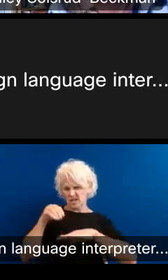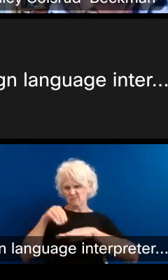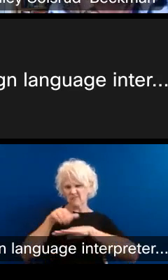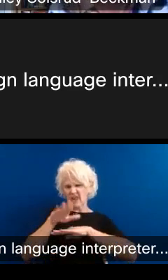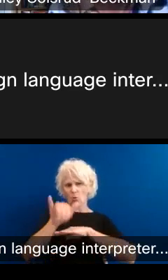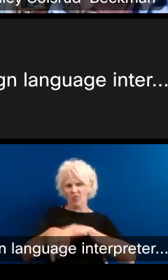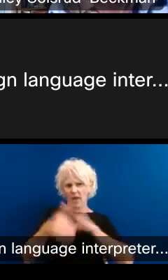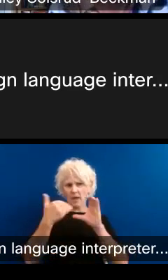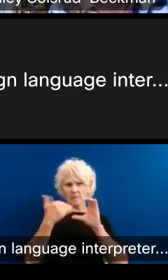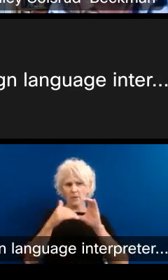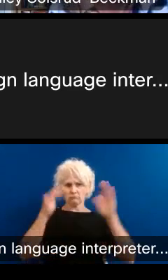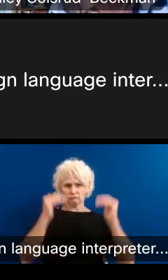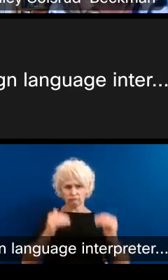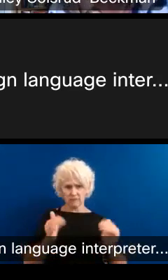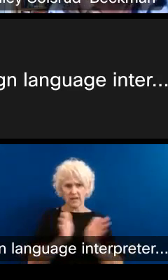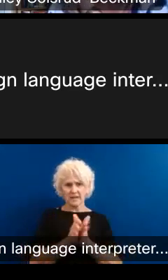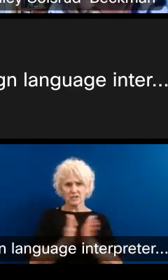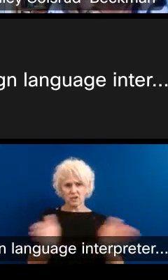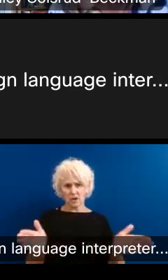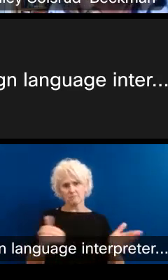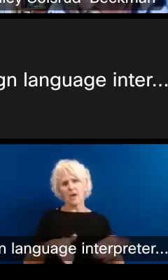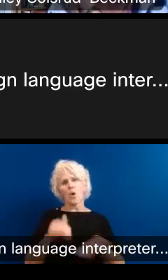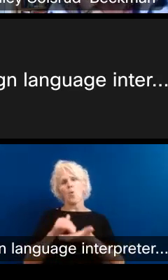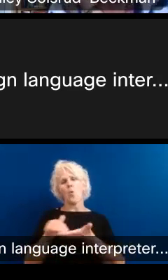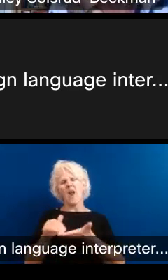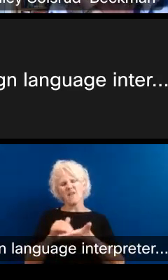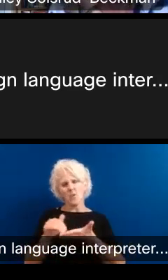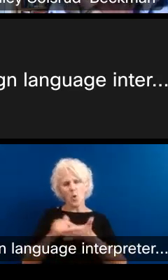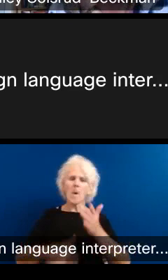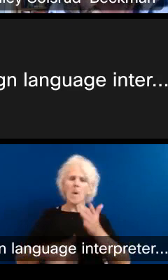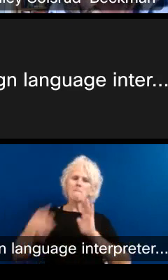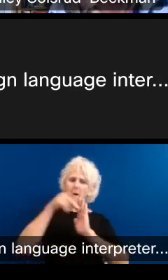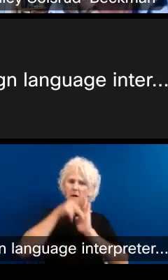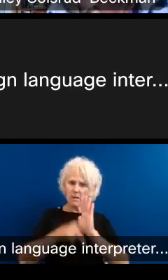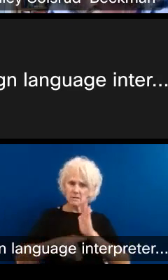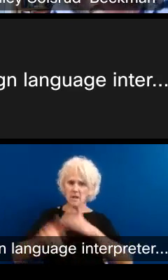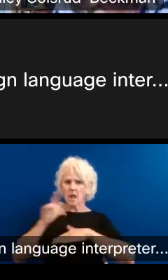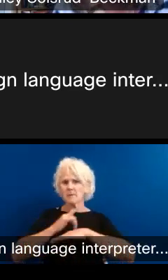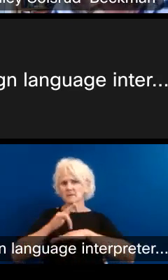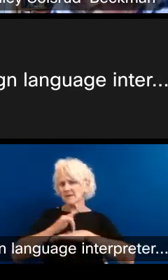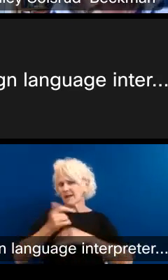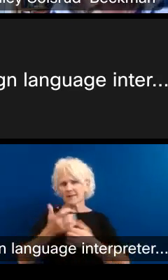general questions on waiver policy eligibility, anything else that might not neatly fit into a